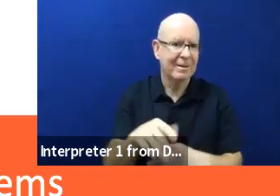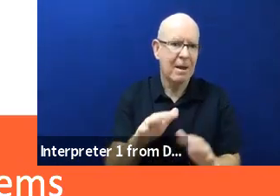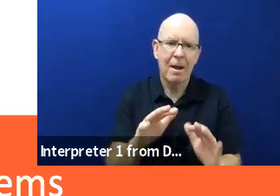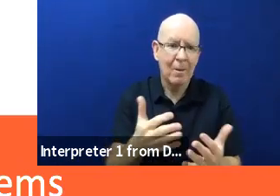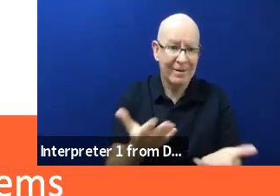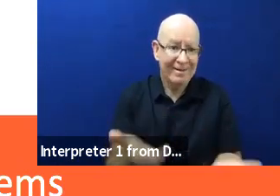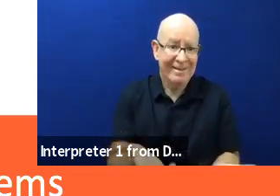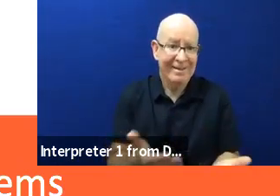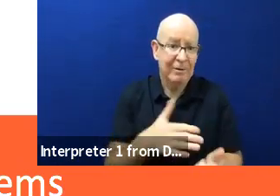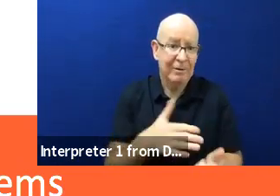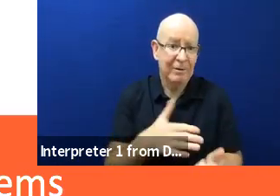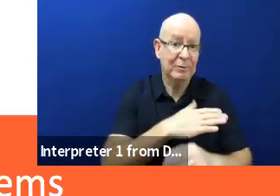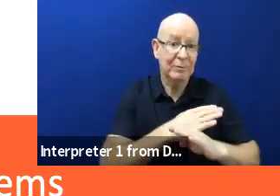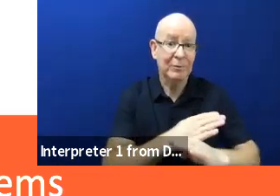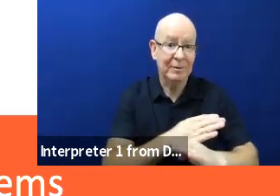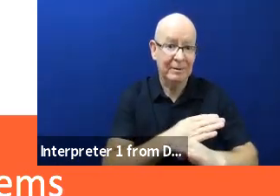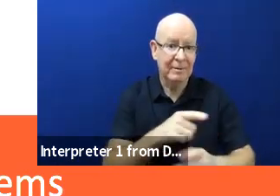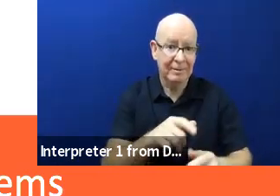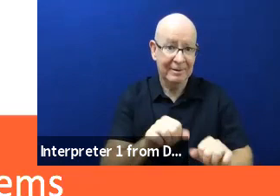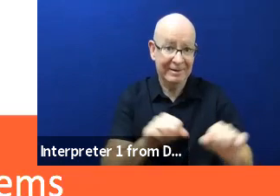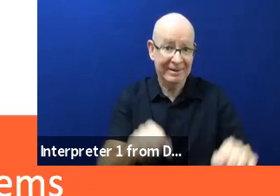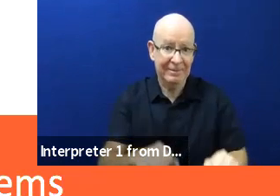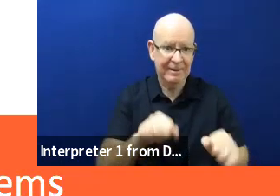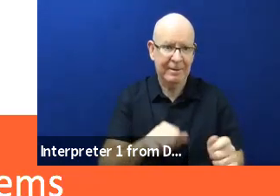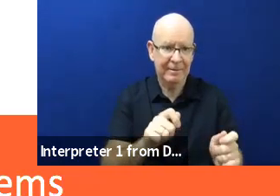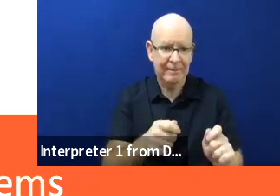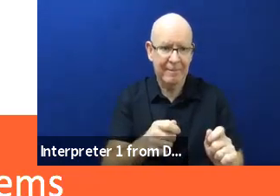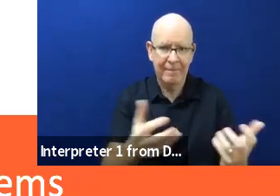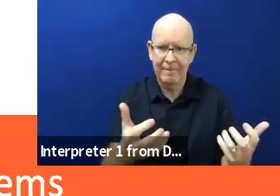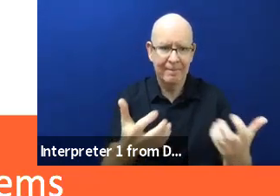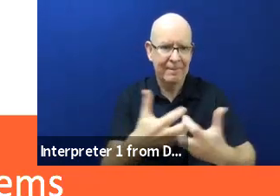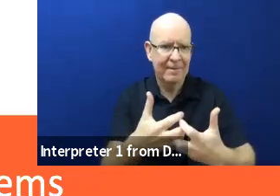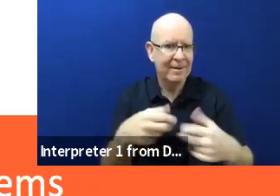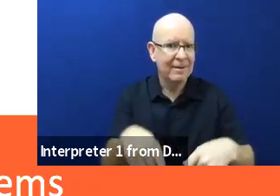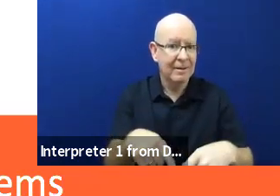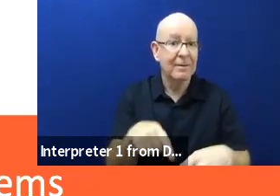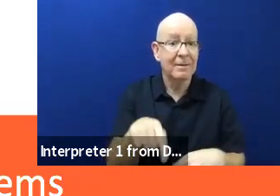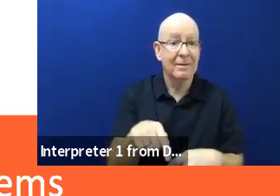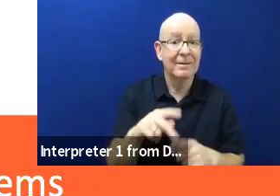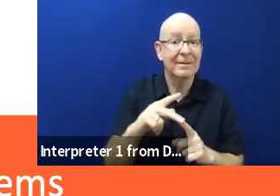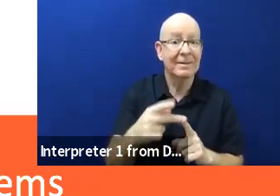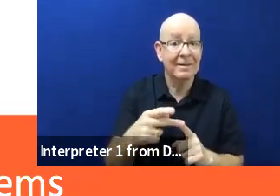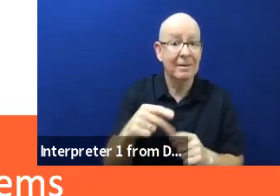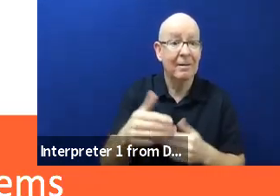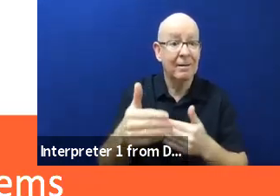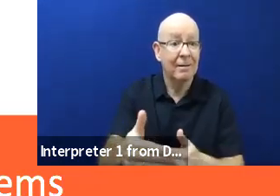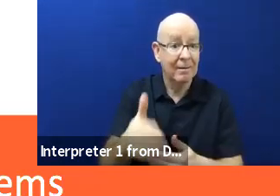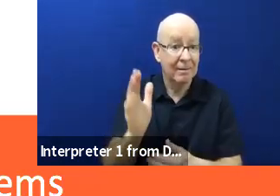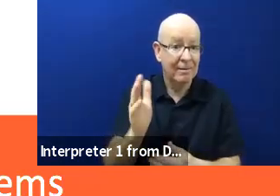from Thailand and Joshko from Fiji who are going to talk us through the innovations in the social